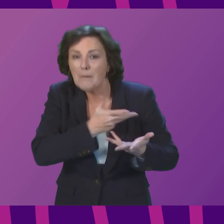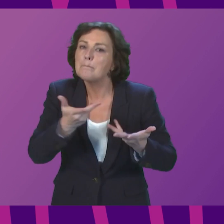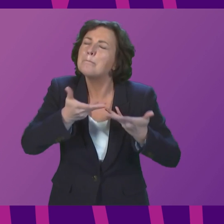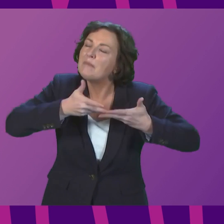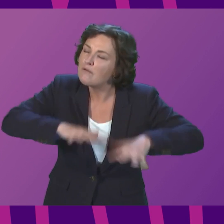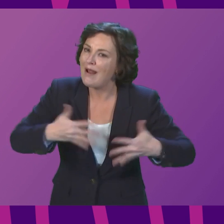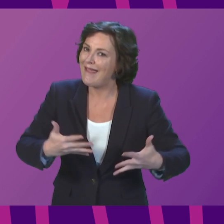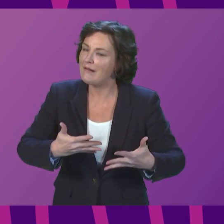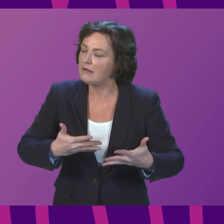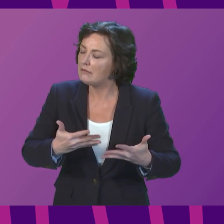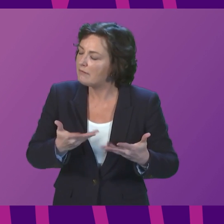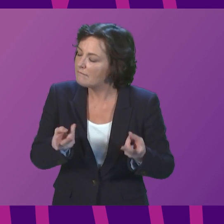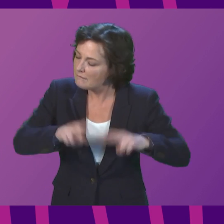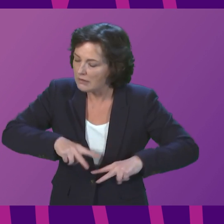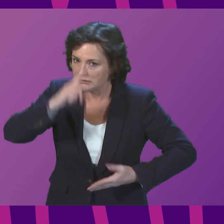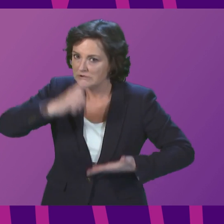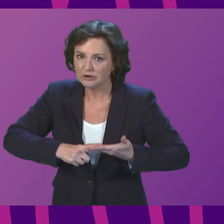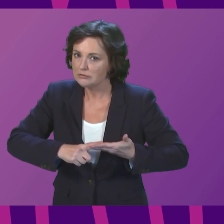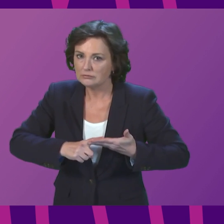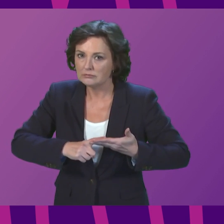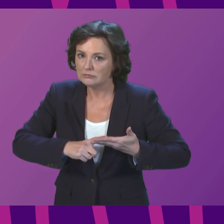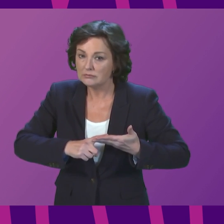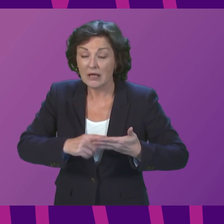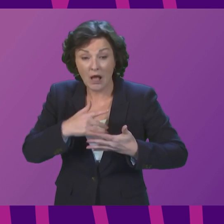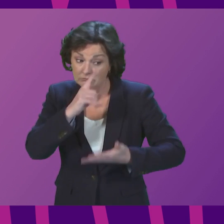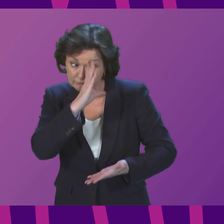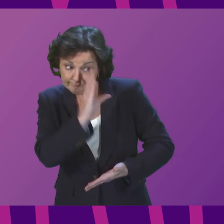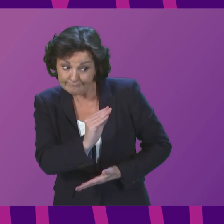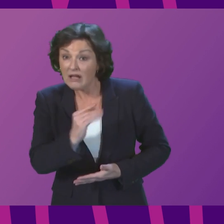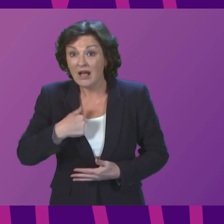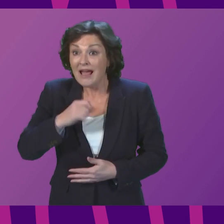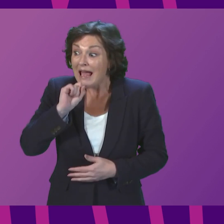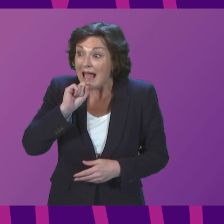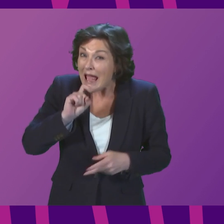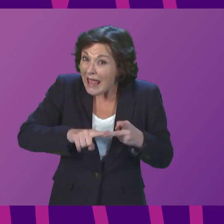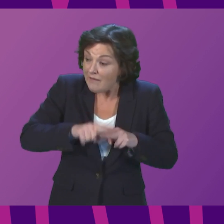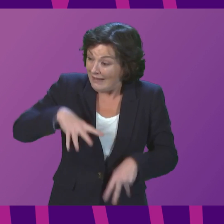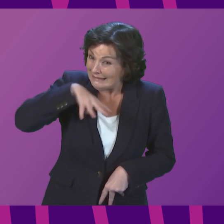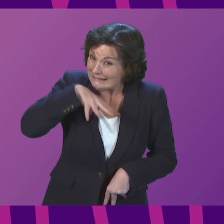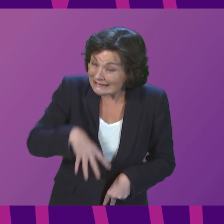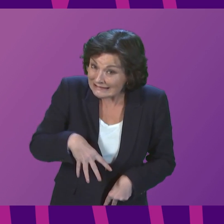I can assure Ross Greer that any decision that falls to us to take will be very carefully